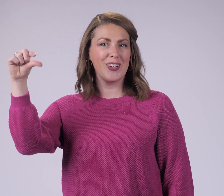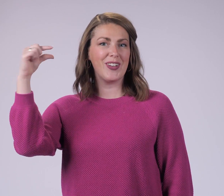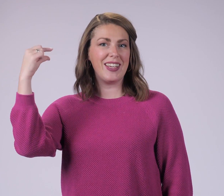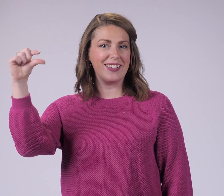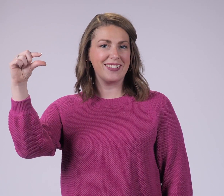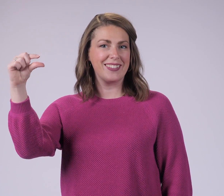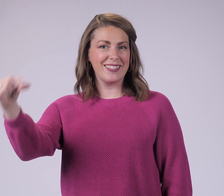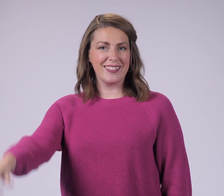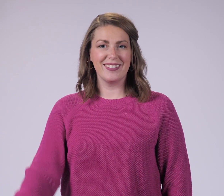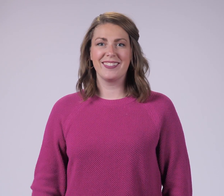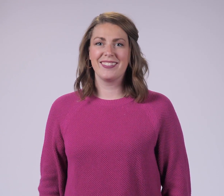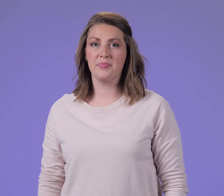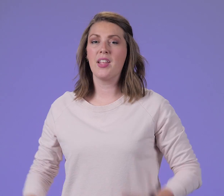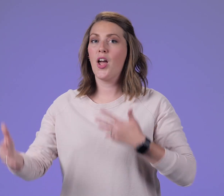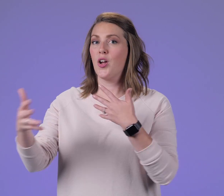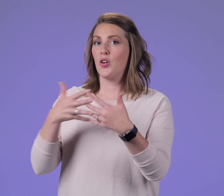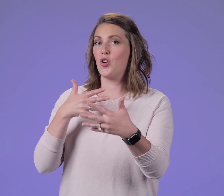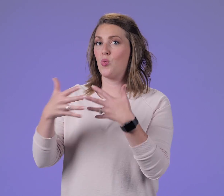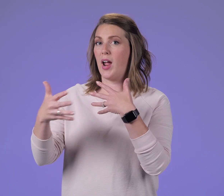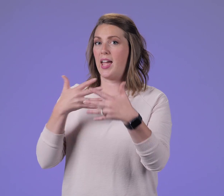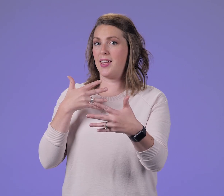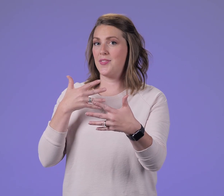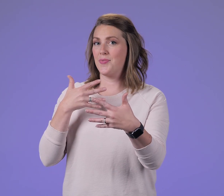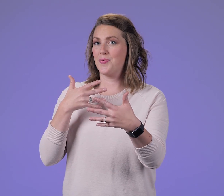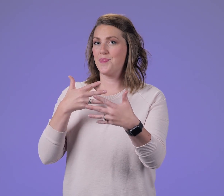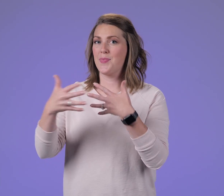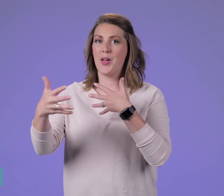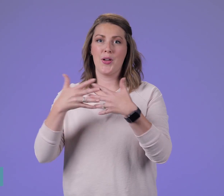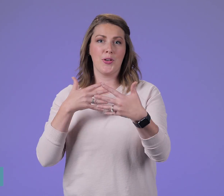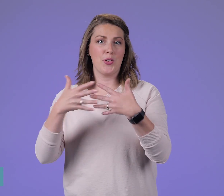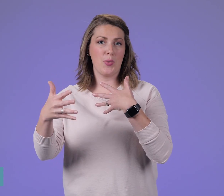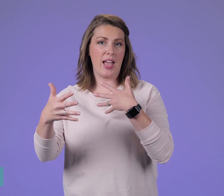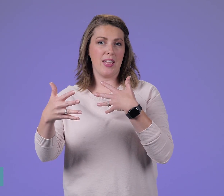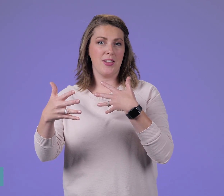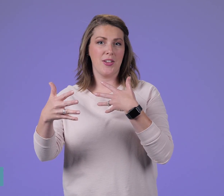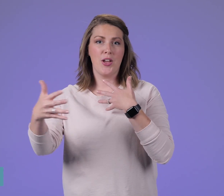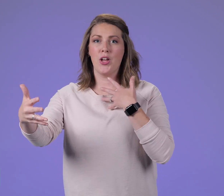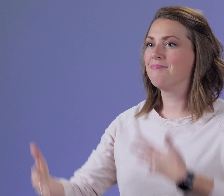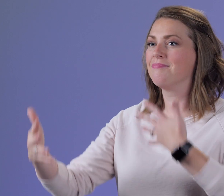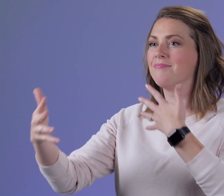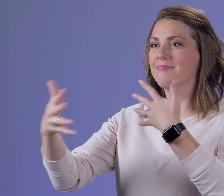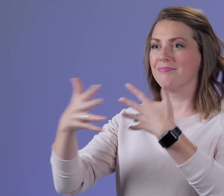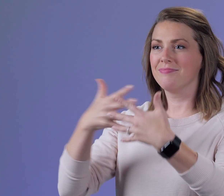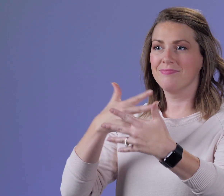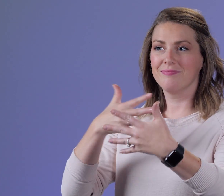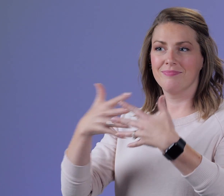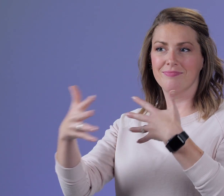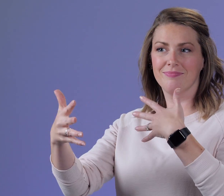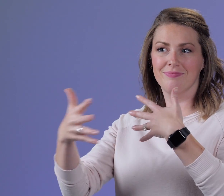Green Gray Gray Your fingers move back